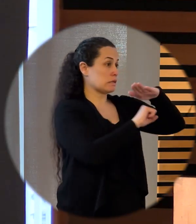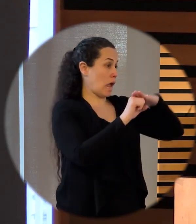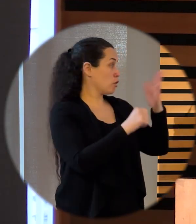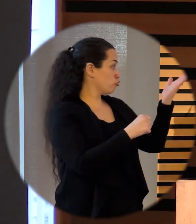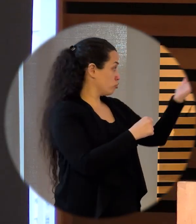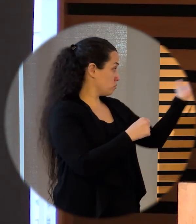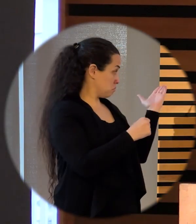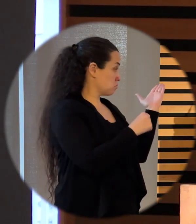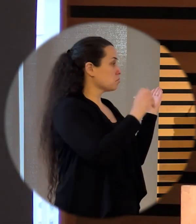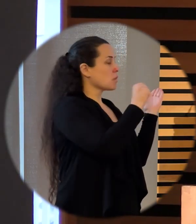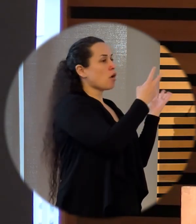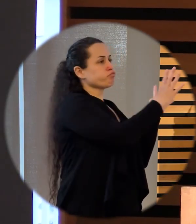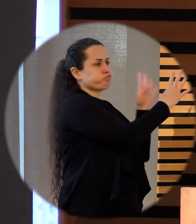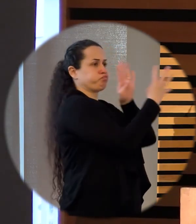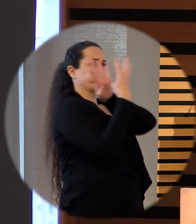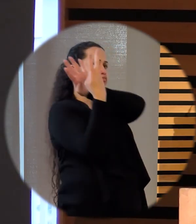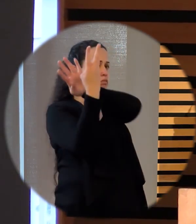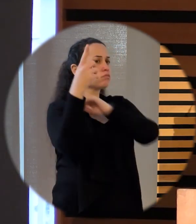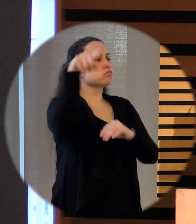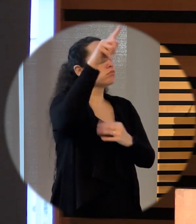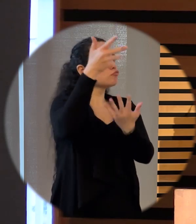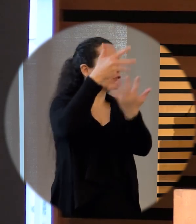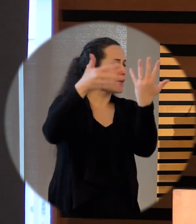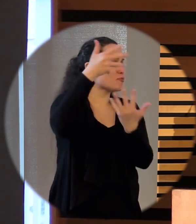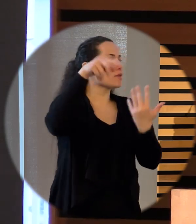to head out to the reception first so they have a chance to get a drink and